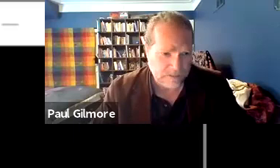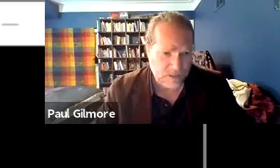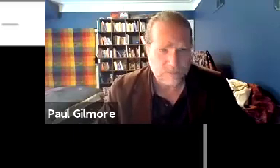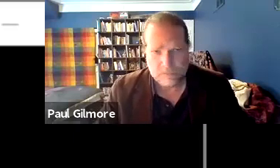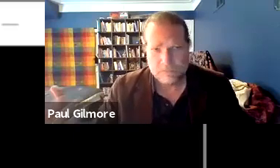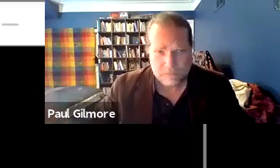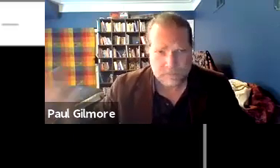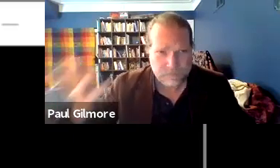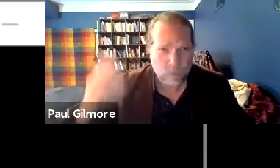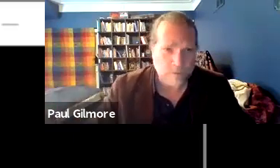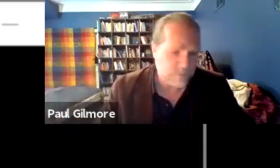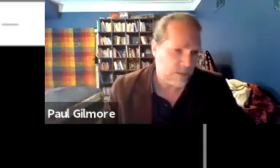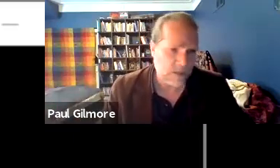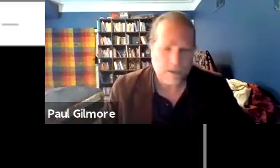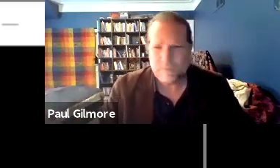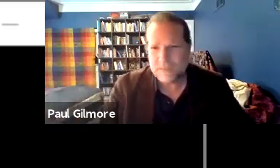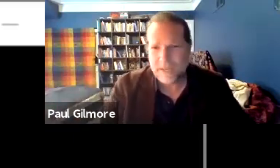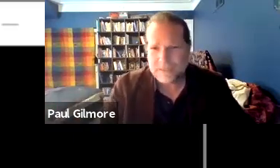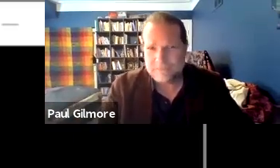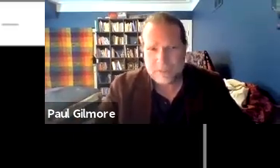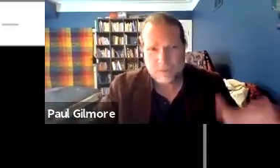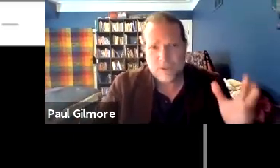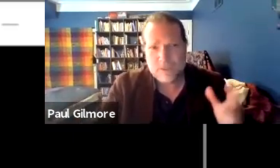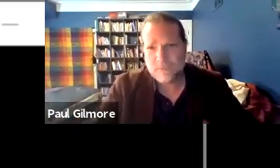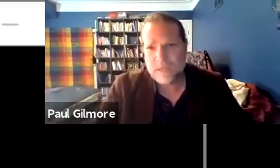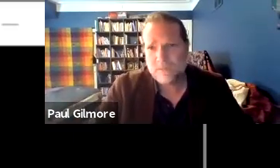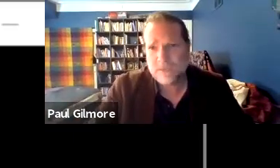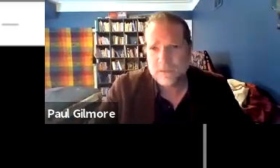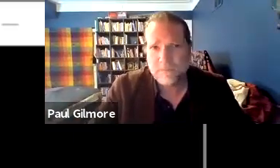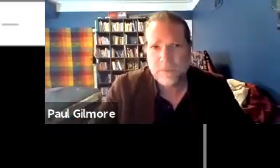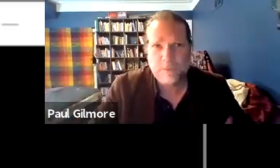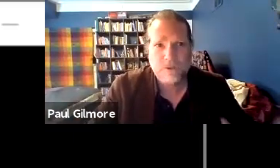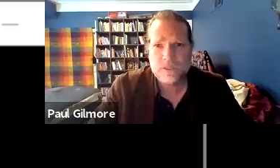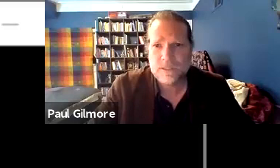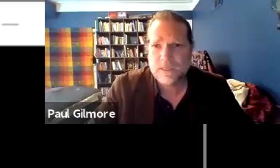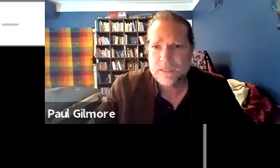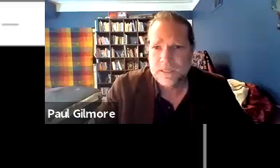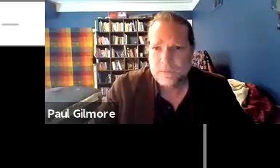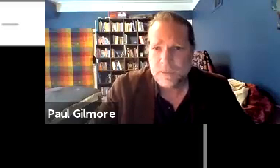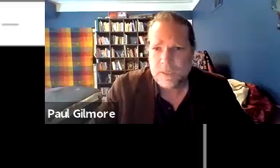in some forums. But I, you know, it's good sometimes to approach these things, maybe a